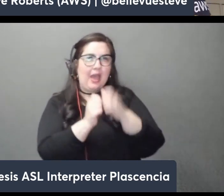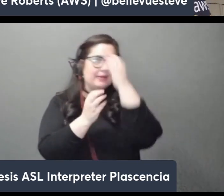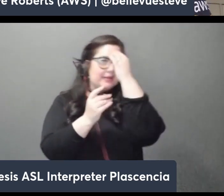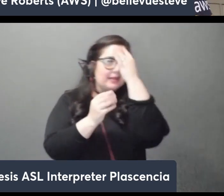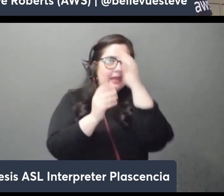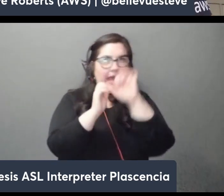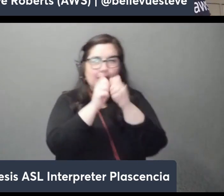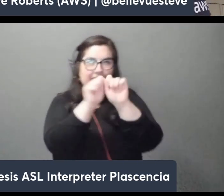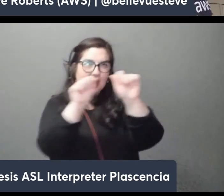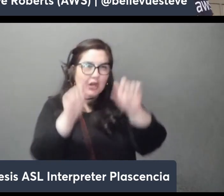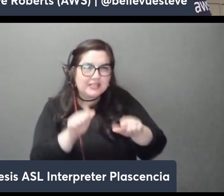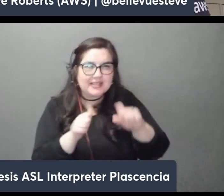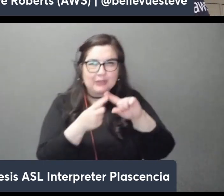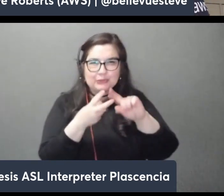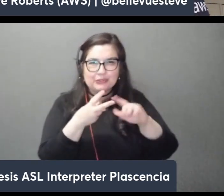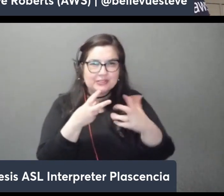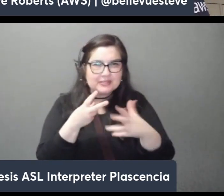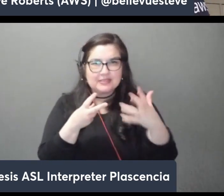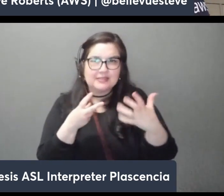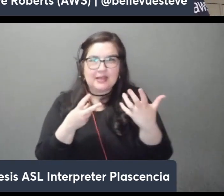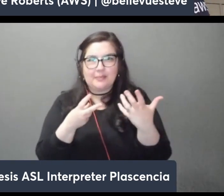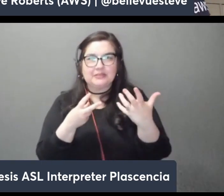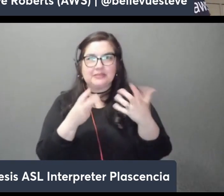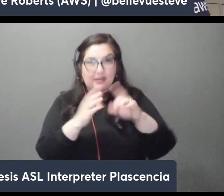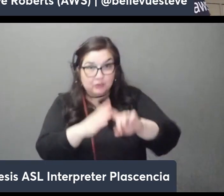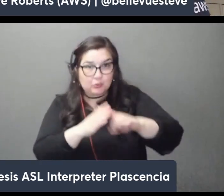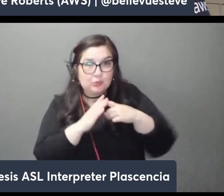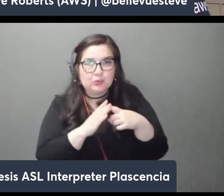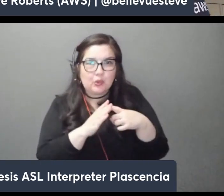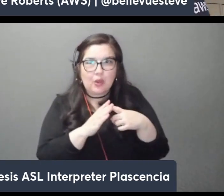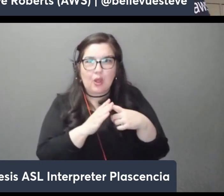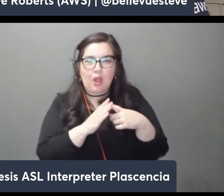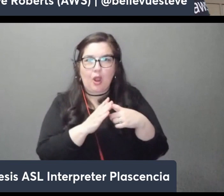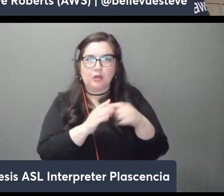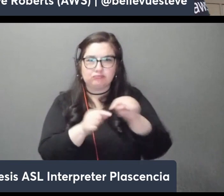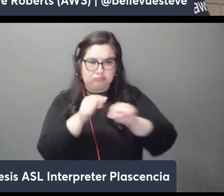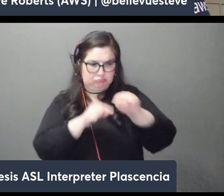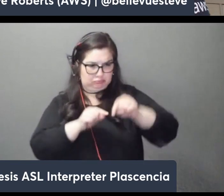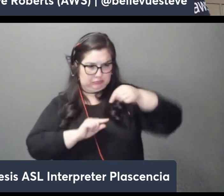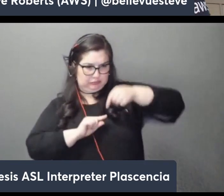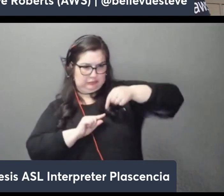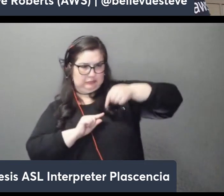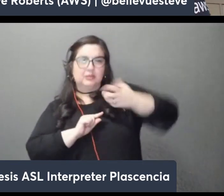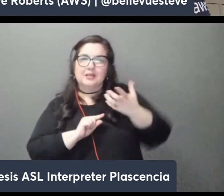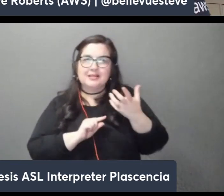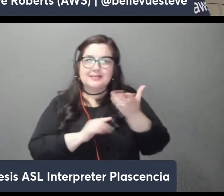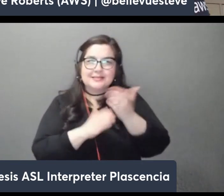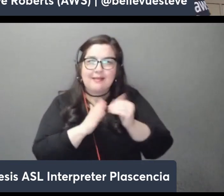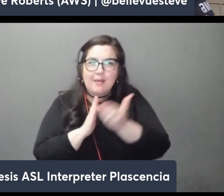They clearly need to start pretty early on. Like, what are some of the considerations that they should keep in mind